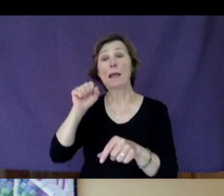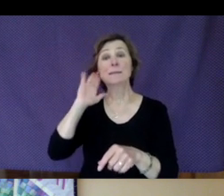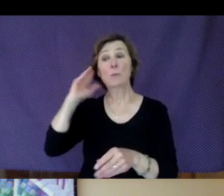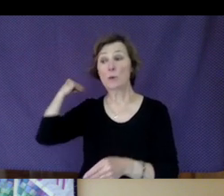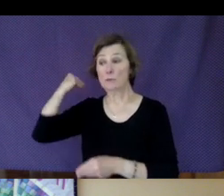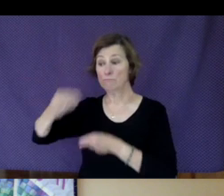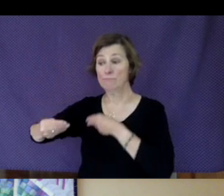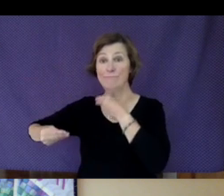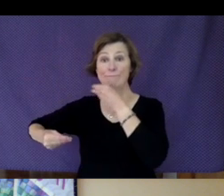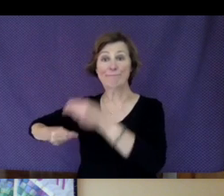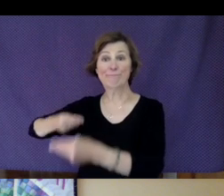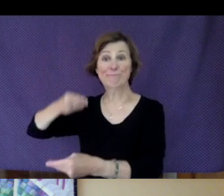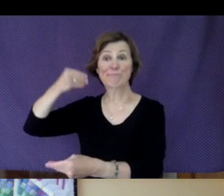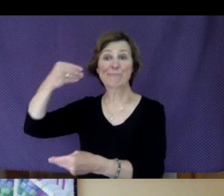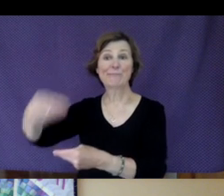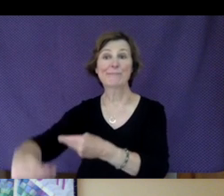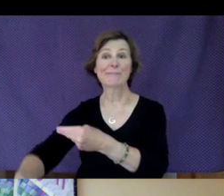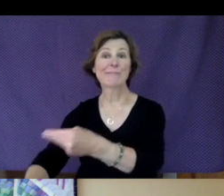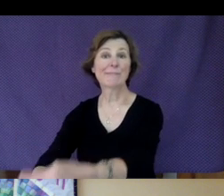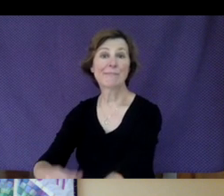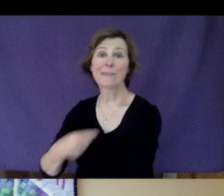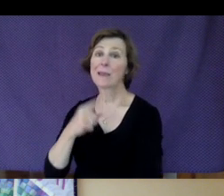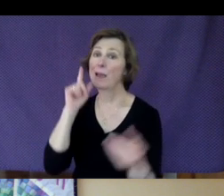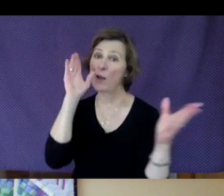I hope you will share all the love. I have given to you